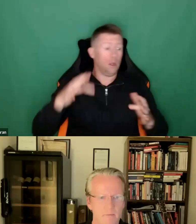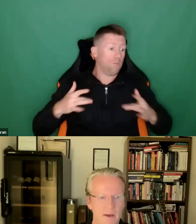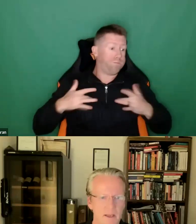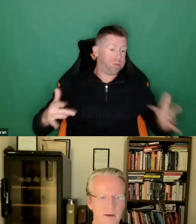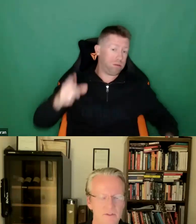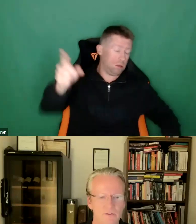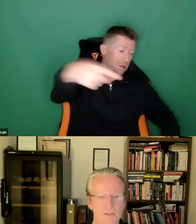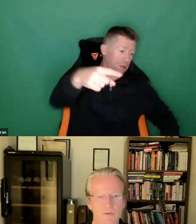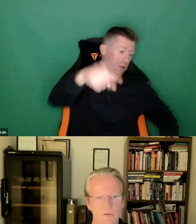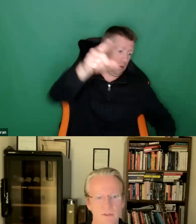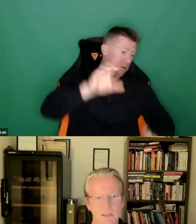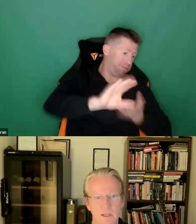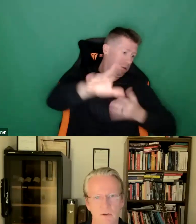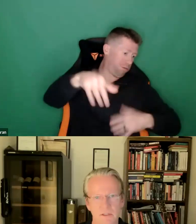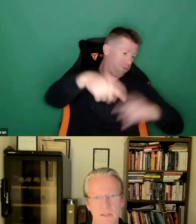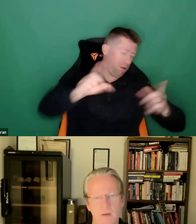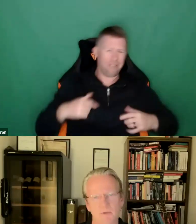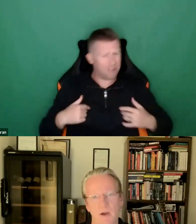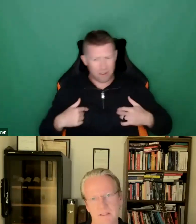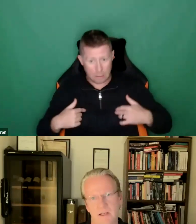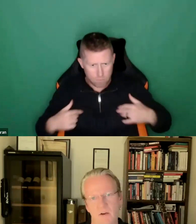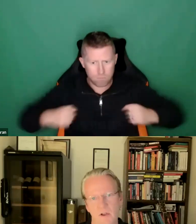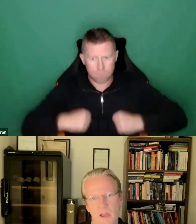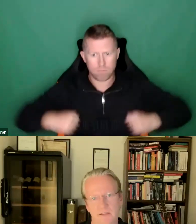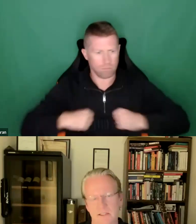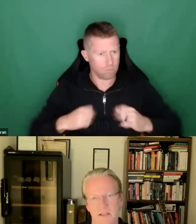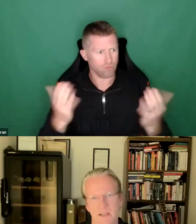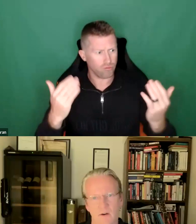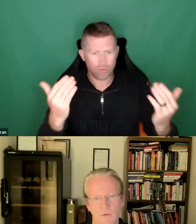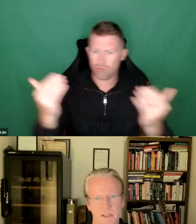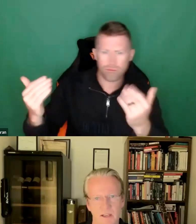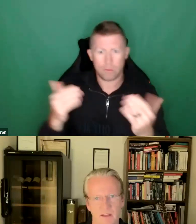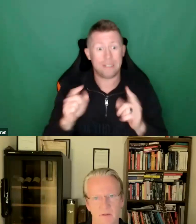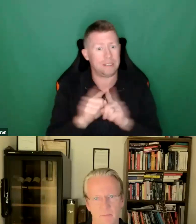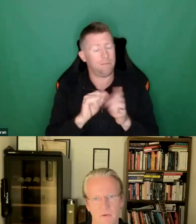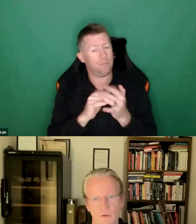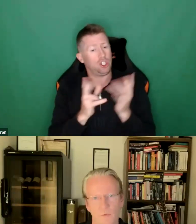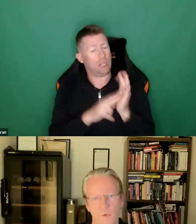importantly, it was not us, everyone part of this conversation, who is going to do it? So we